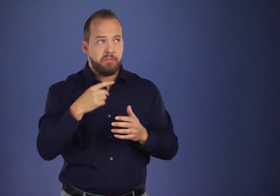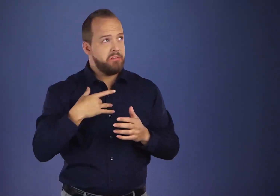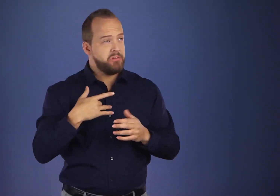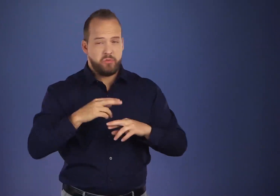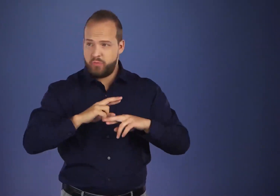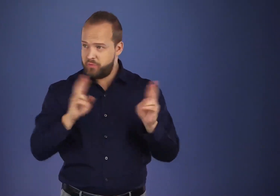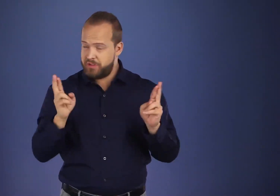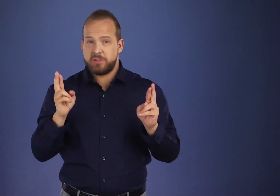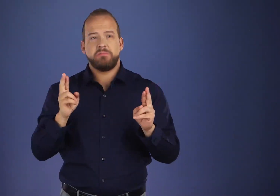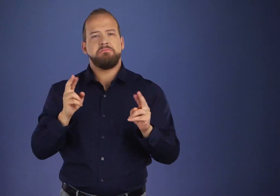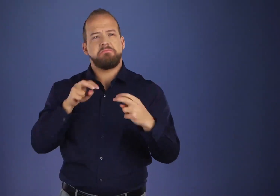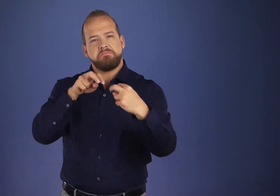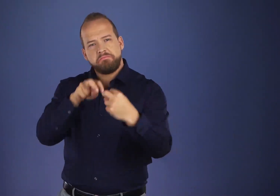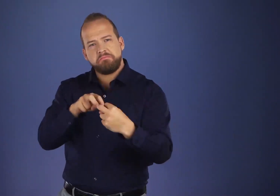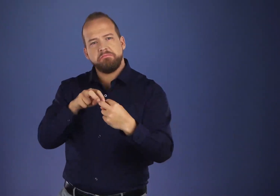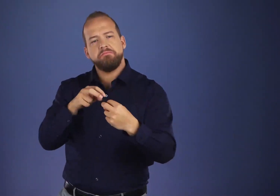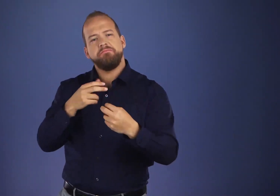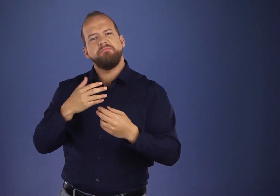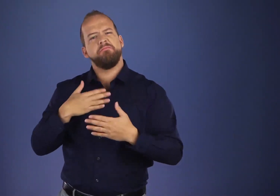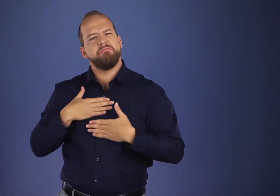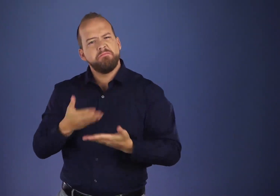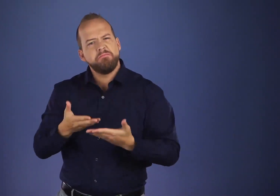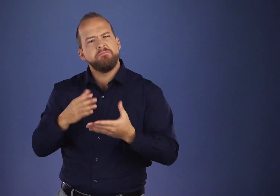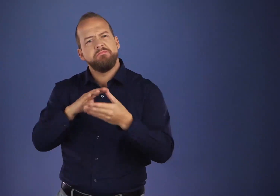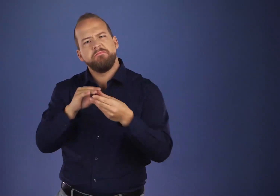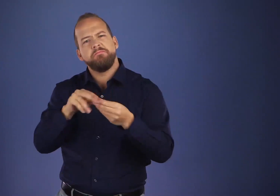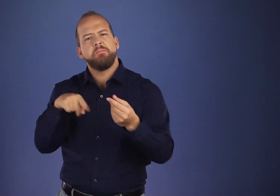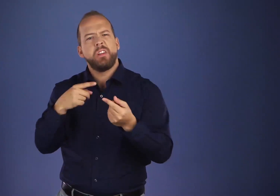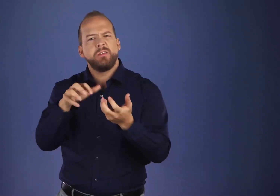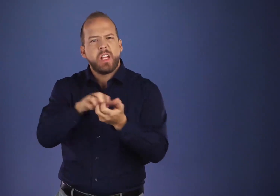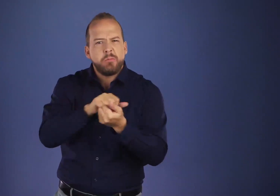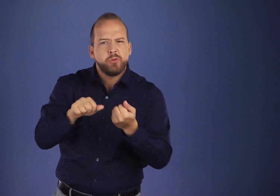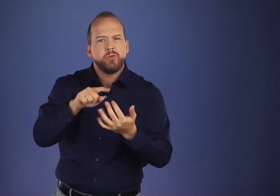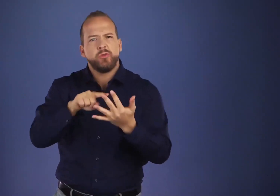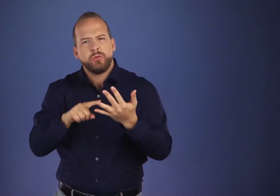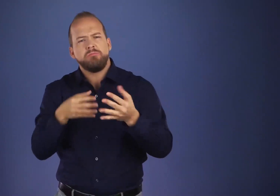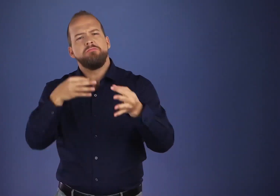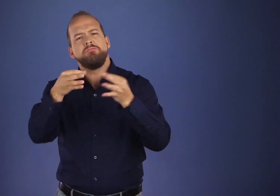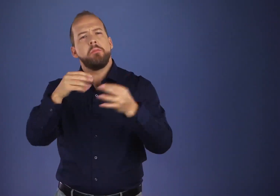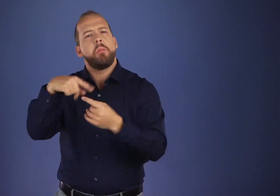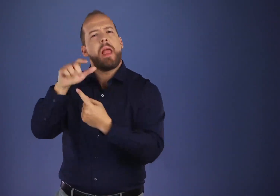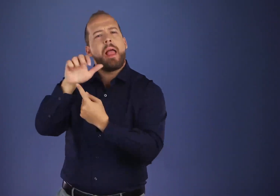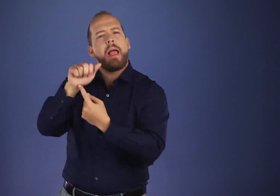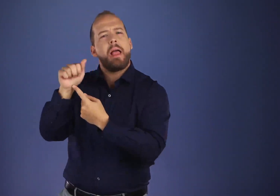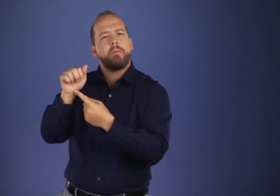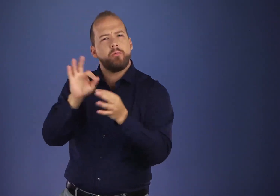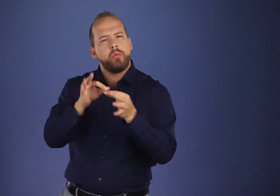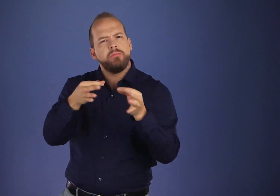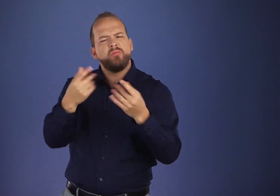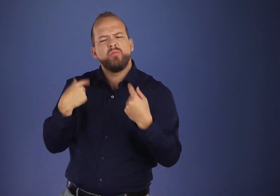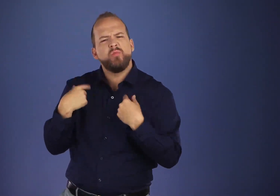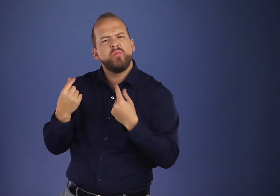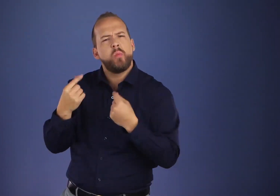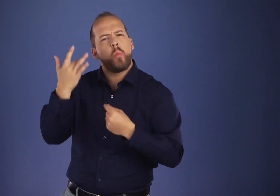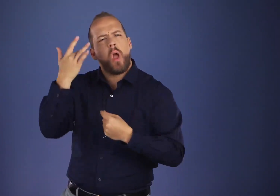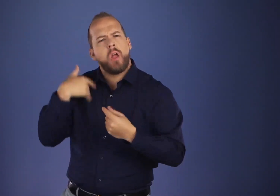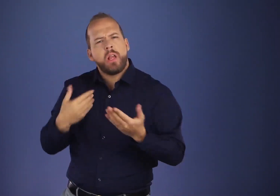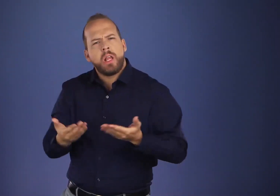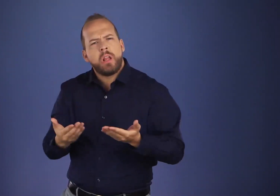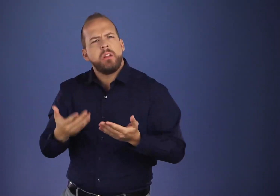Then we are ready to go to these people, to tell them what A.A. is, and what we are trying to do.